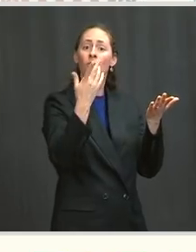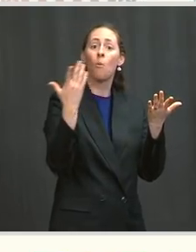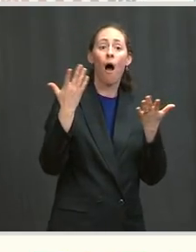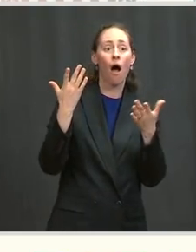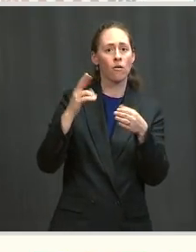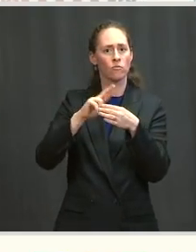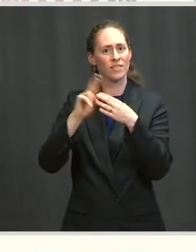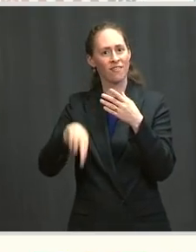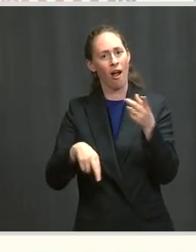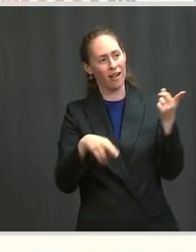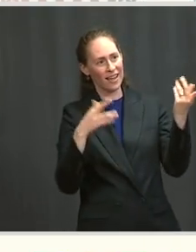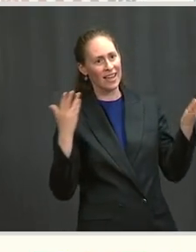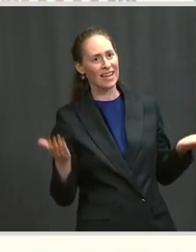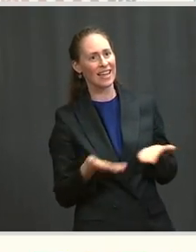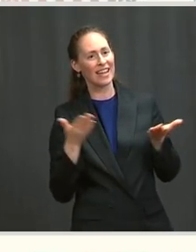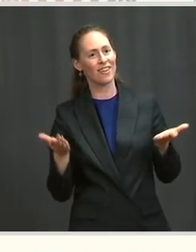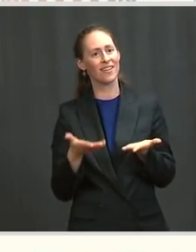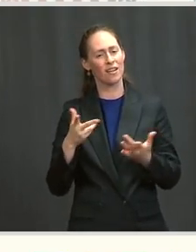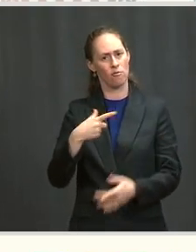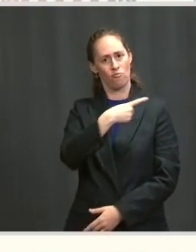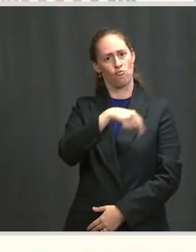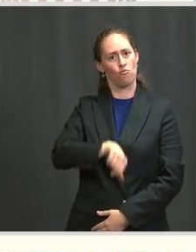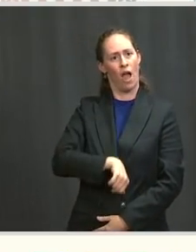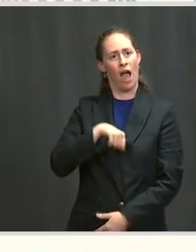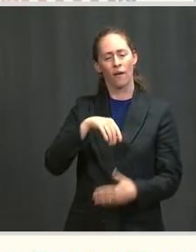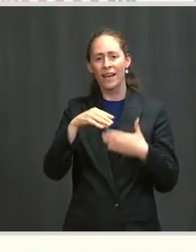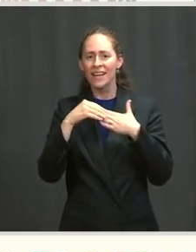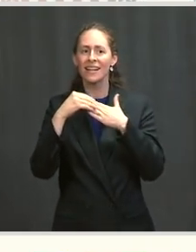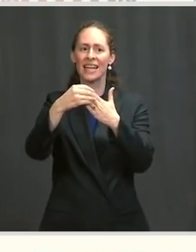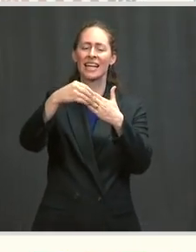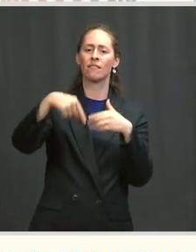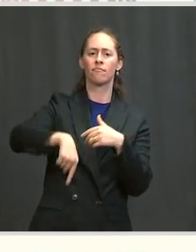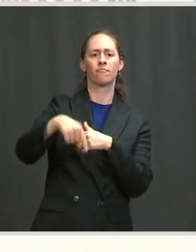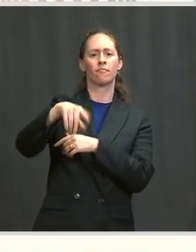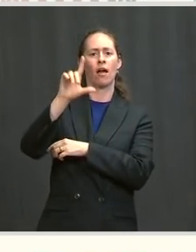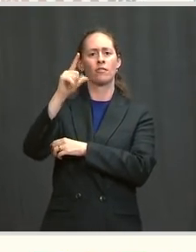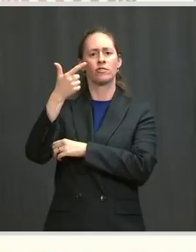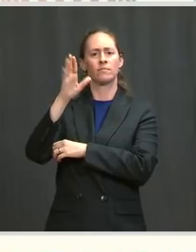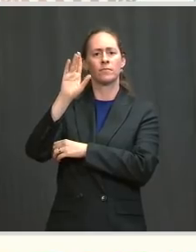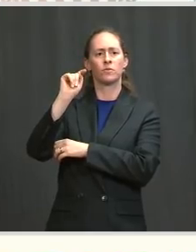I am proud to lead the most pro-LGBTQ equality administration in U.S. history.